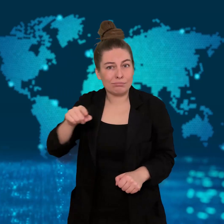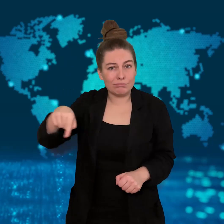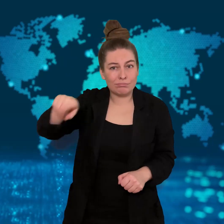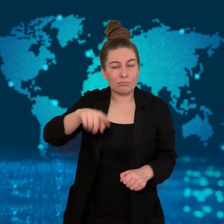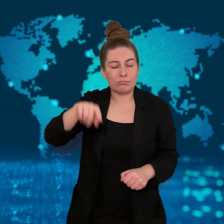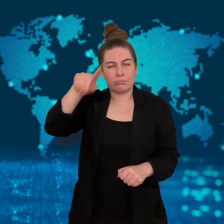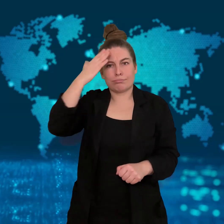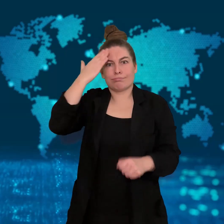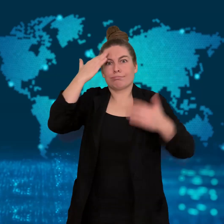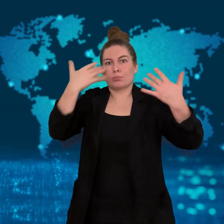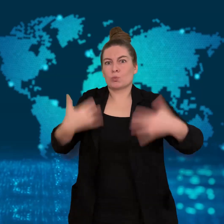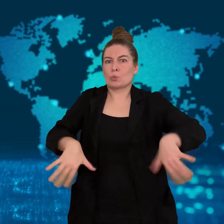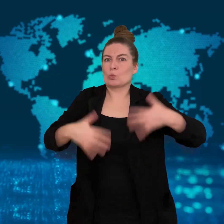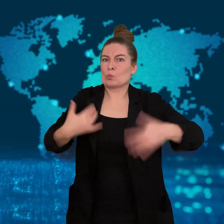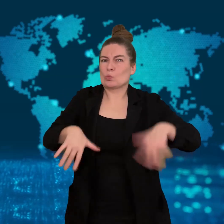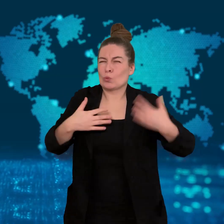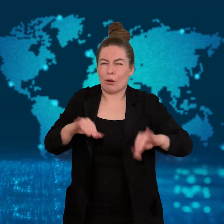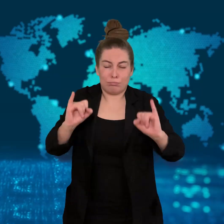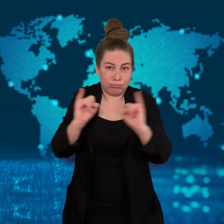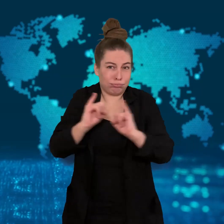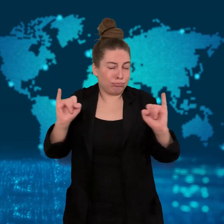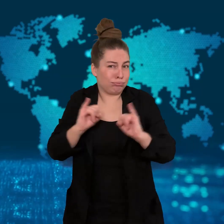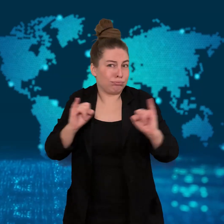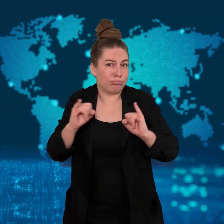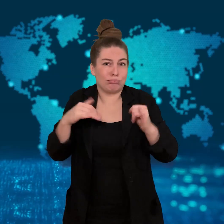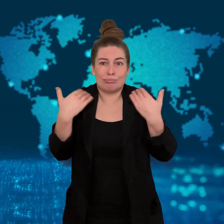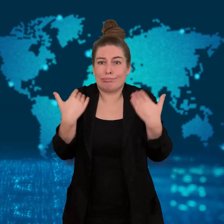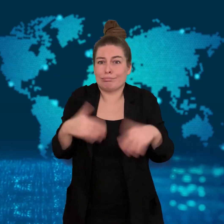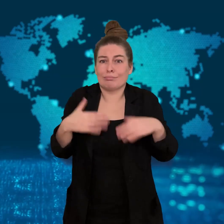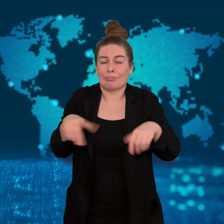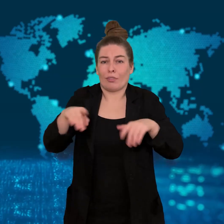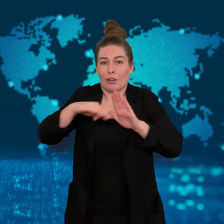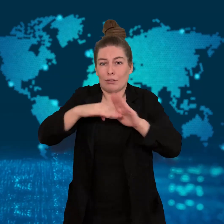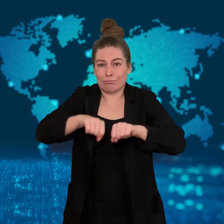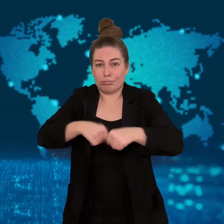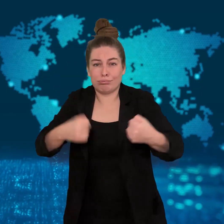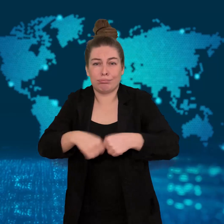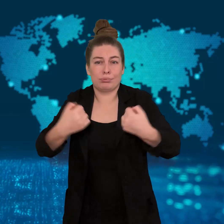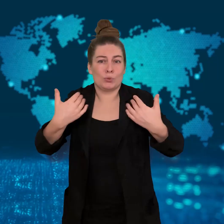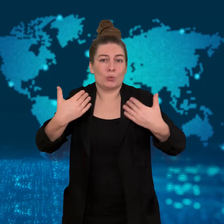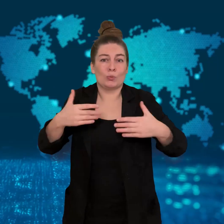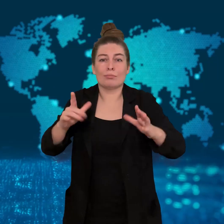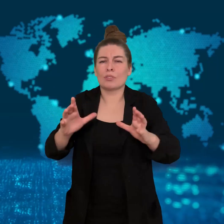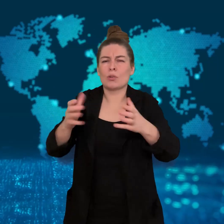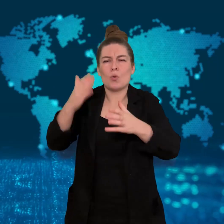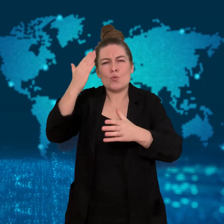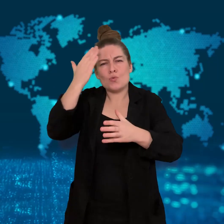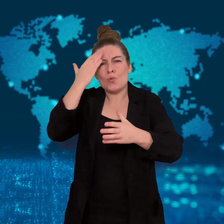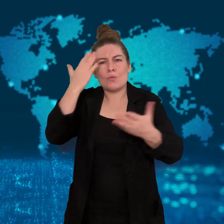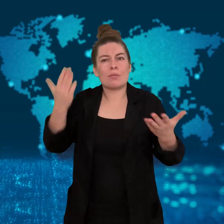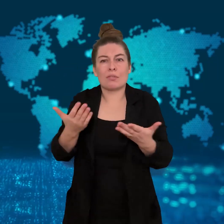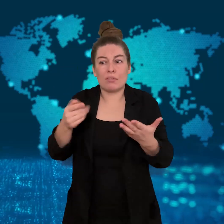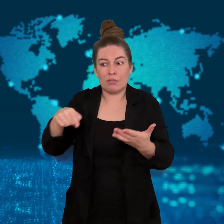The clan is a little-known crime syndicate known as the "Fourth Mafia"